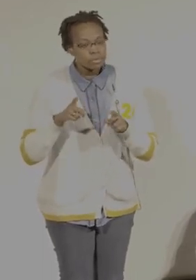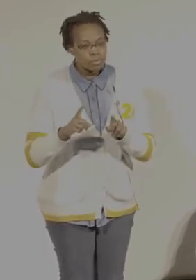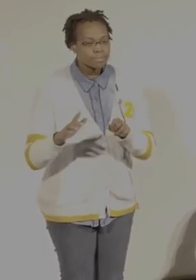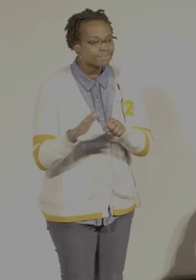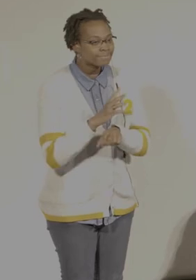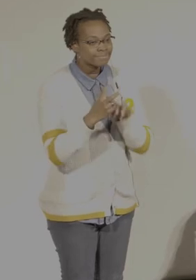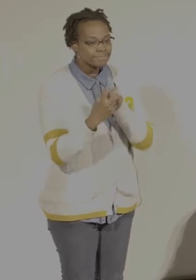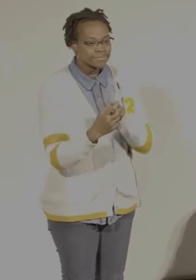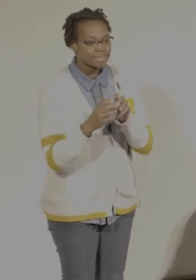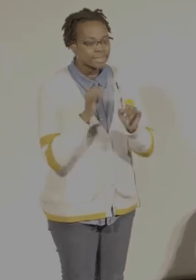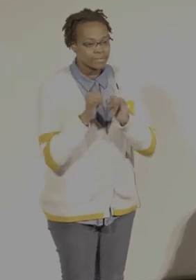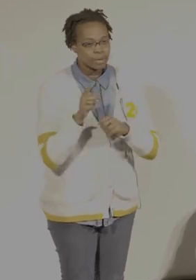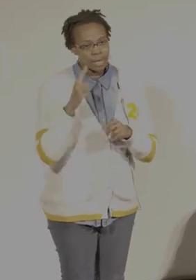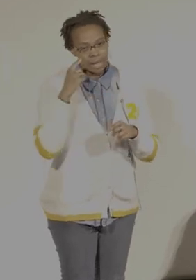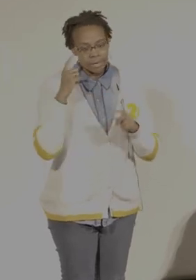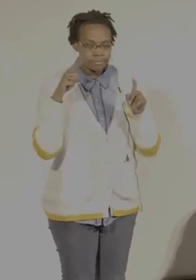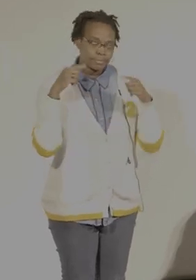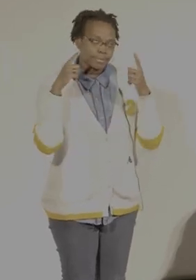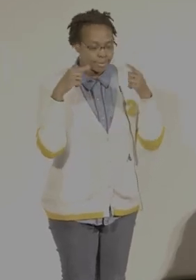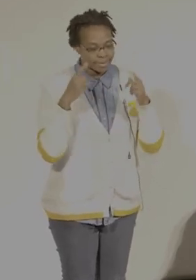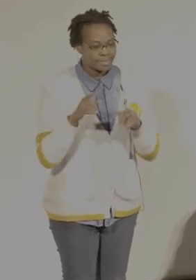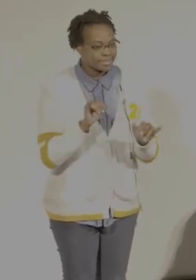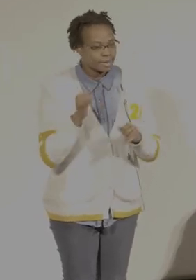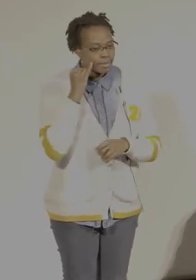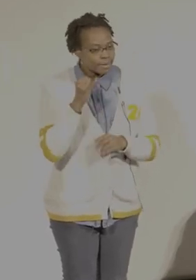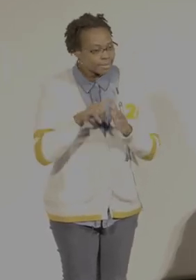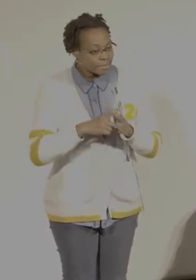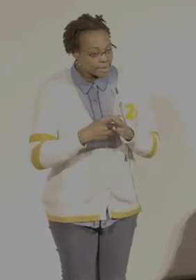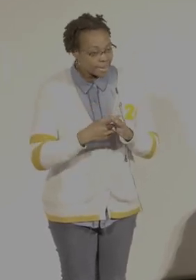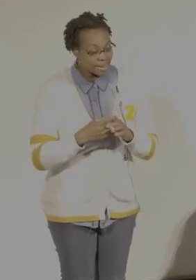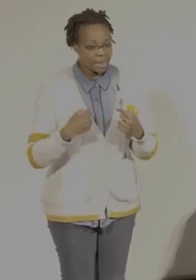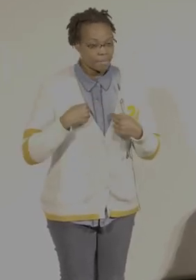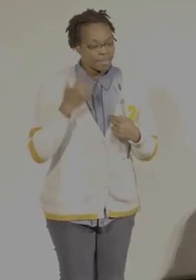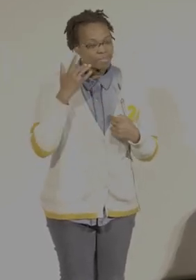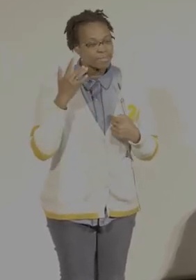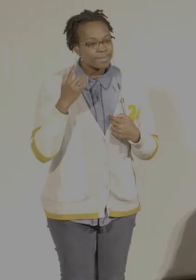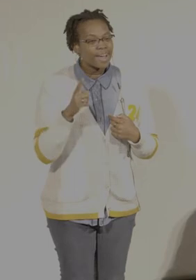And he would roll his eyes as he does in the beginning and end of the movie at me for asking him